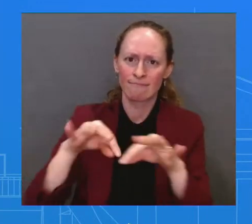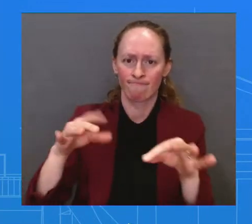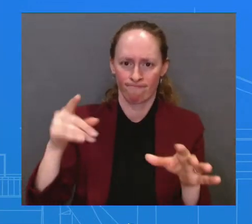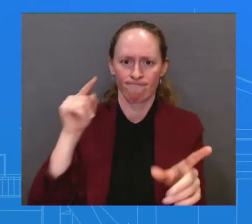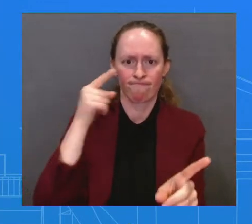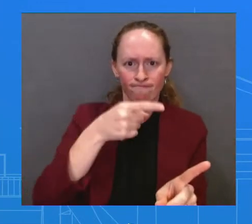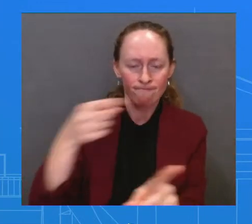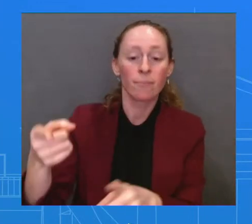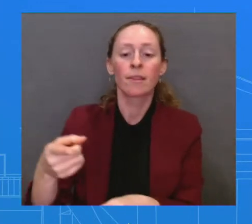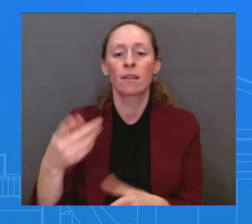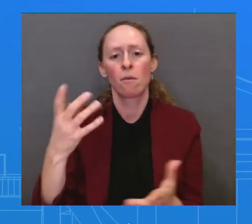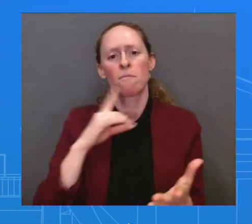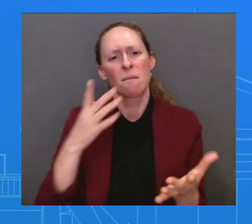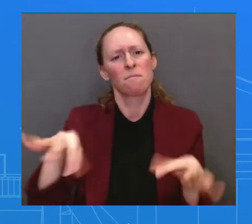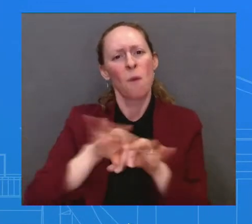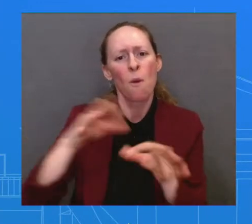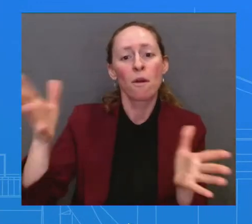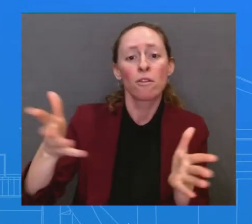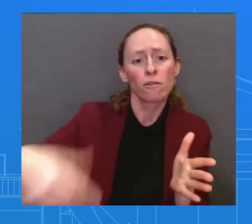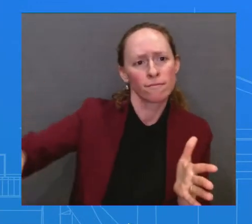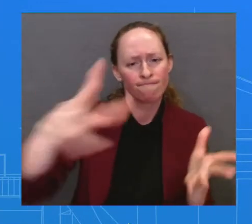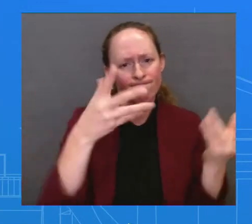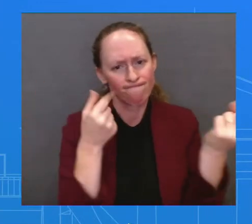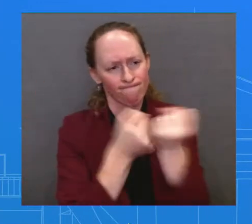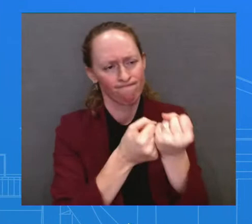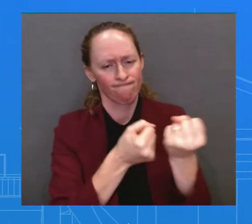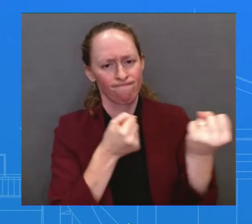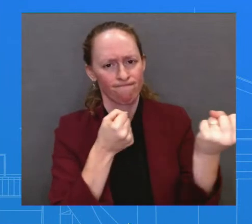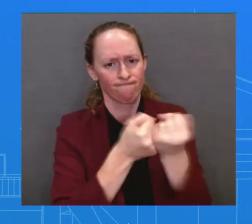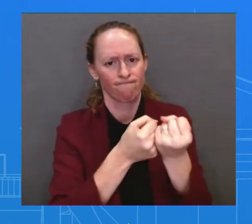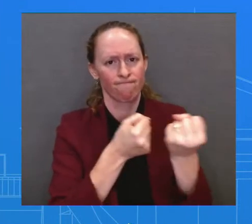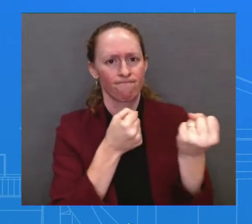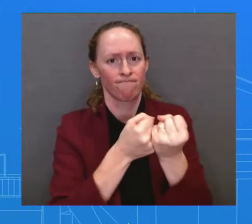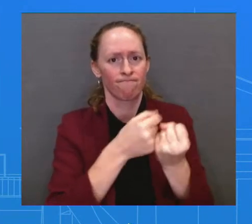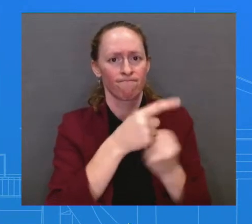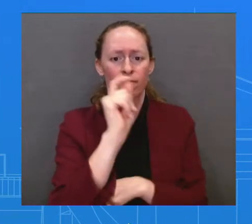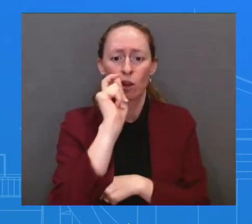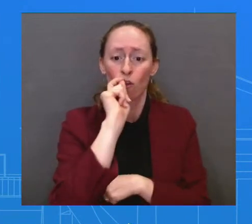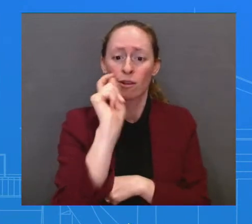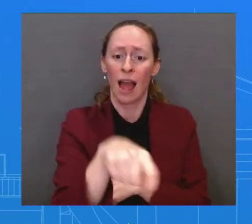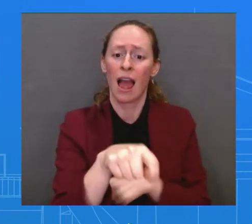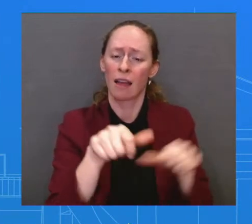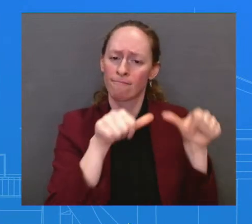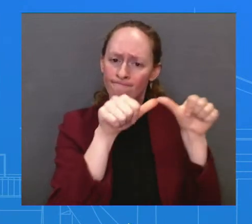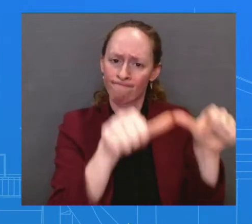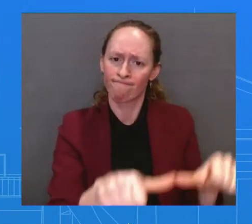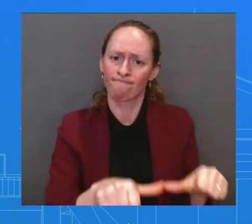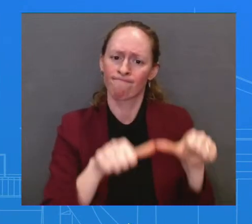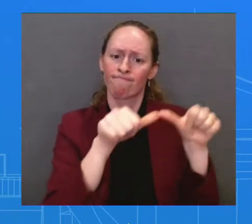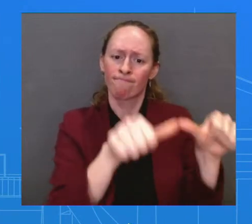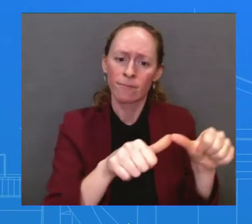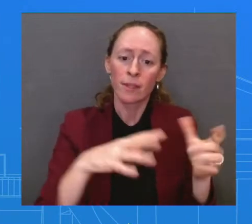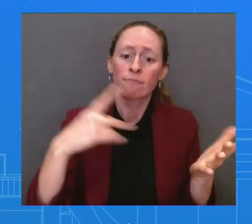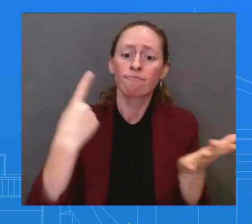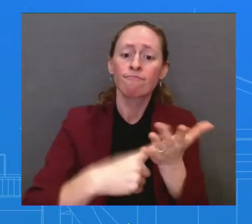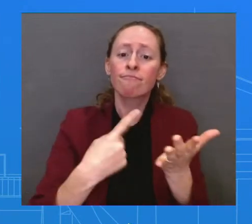Charter: sovereignty, territorial integrity, and human rights, which are the pillars of peaceful relations among nations.